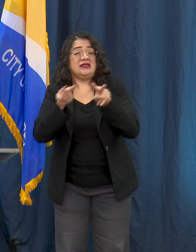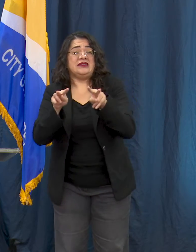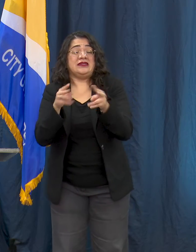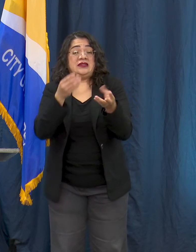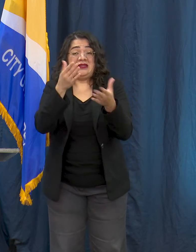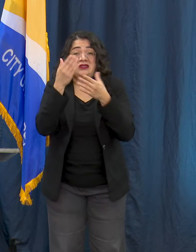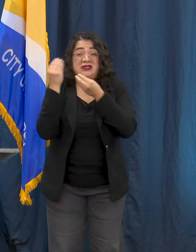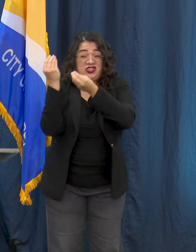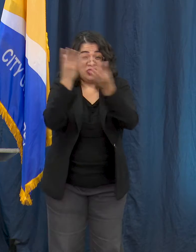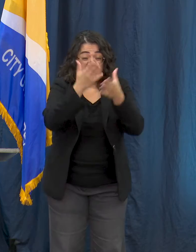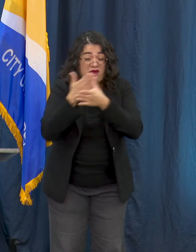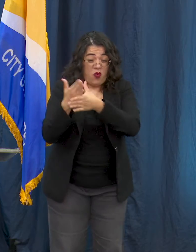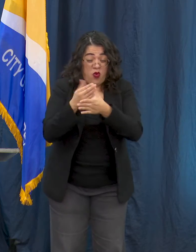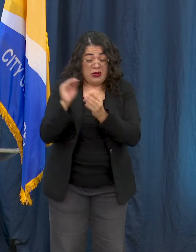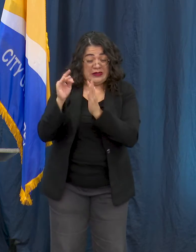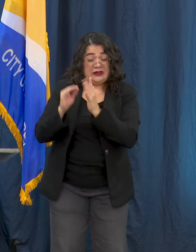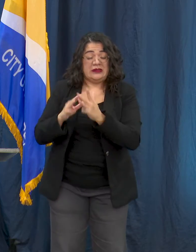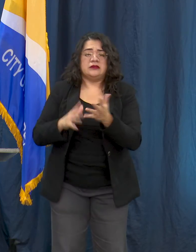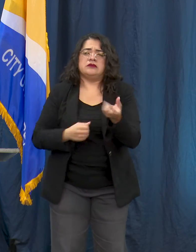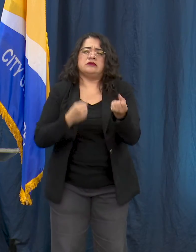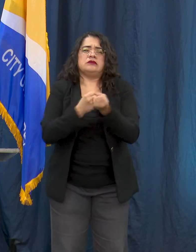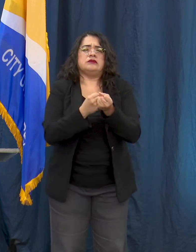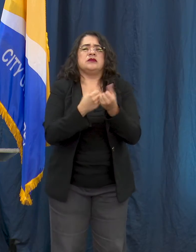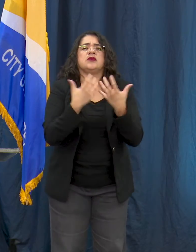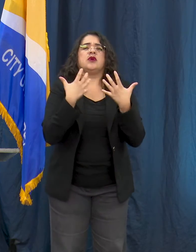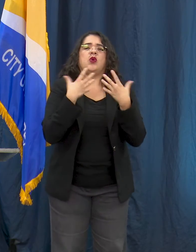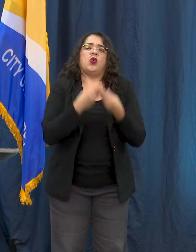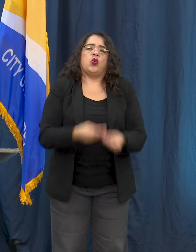With that, I'm turning it back to the mayor. Thank you.